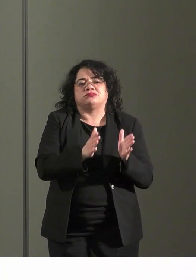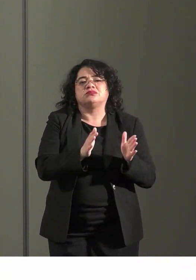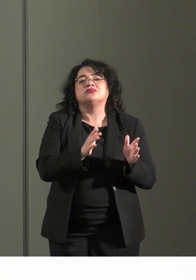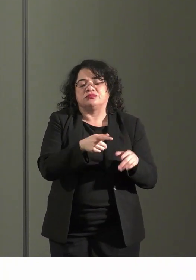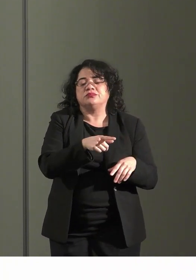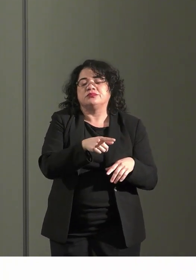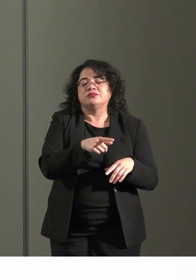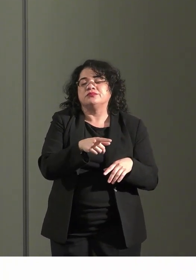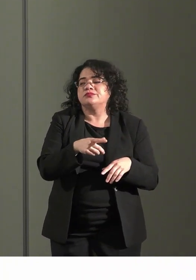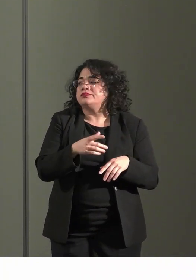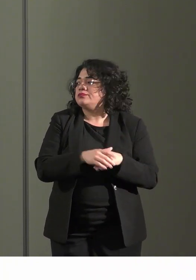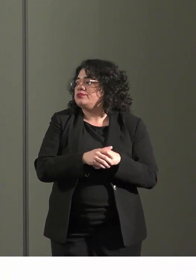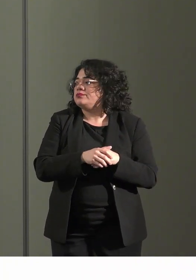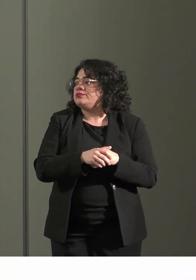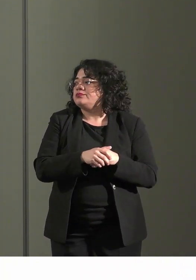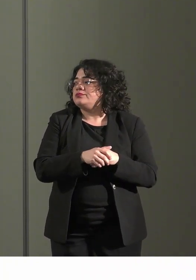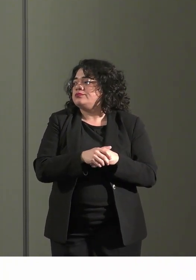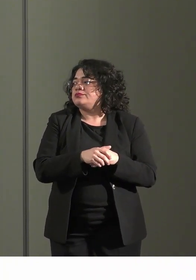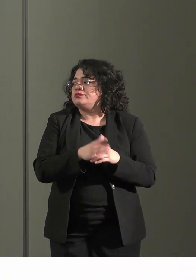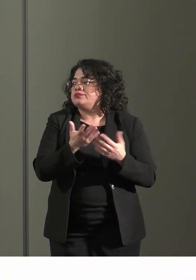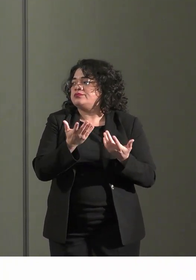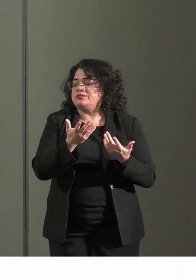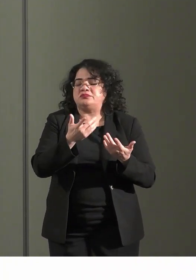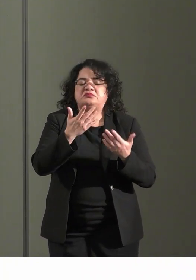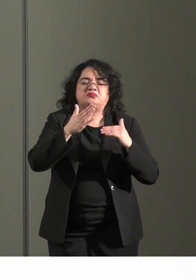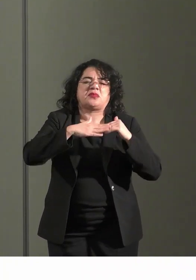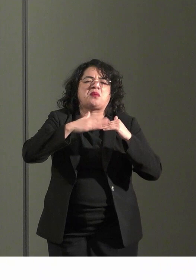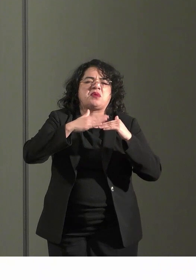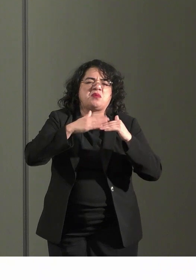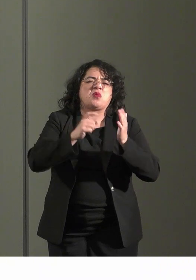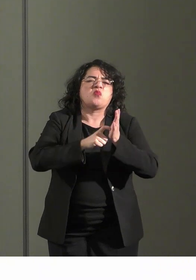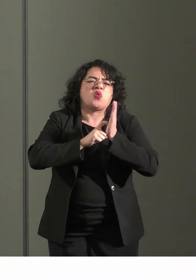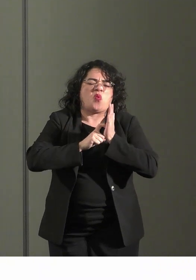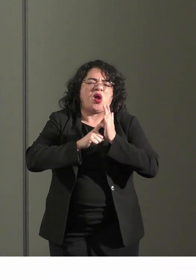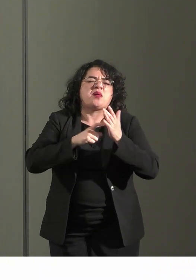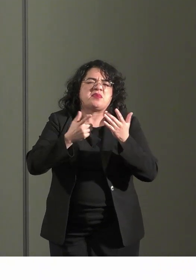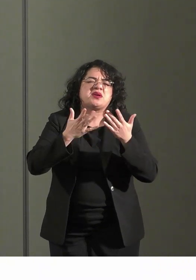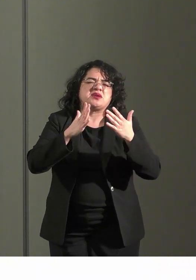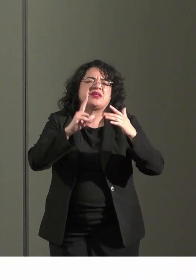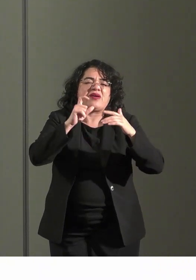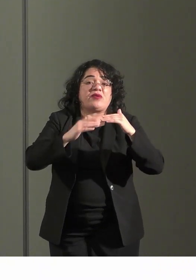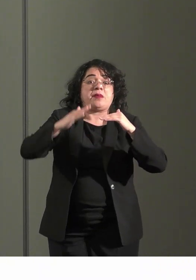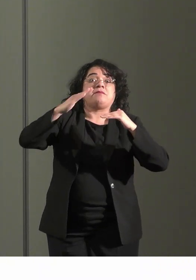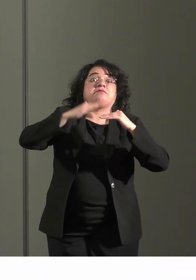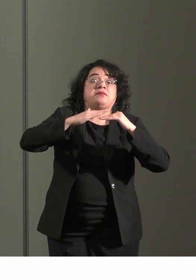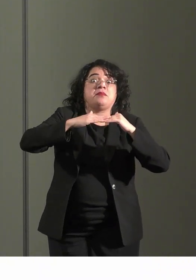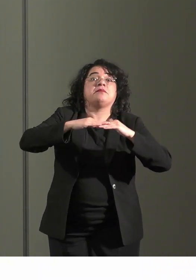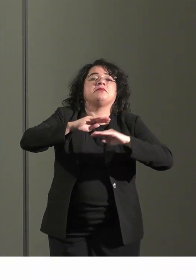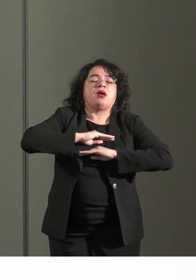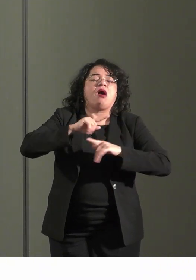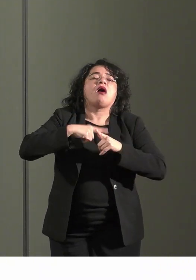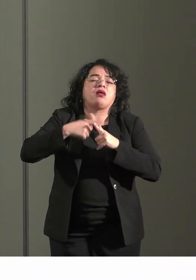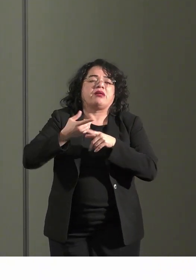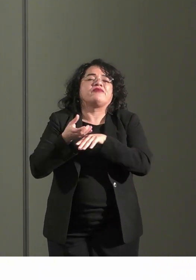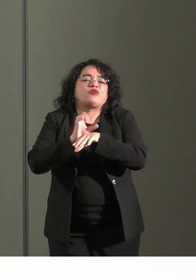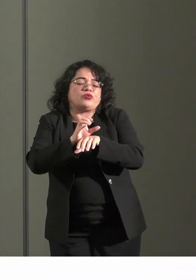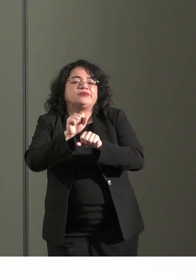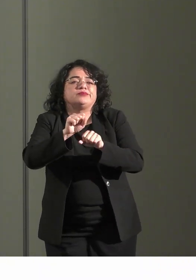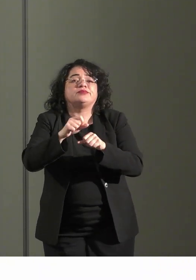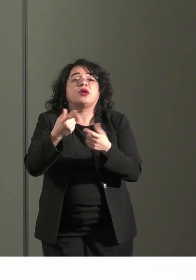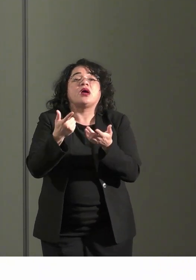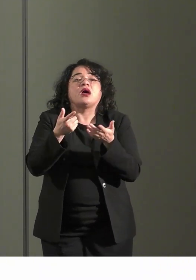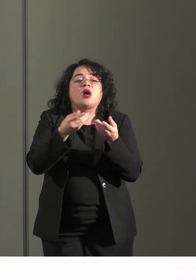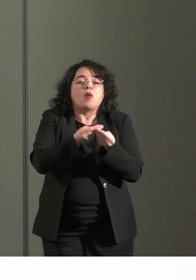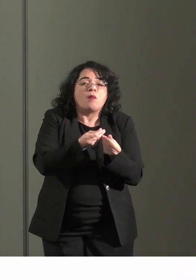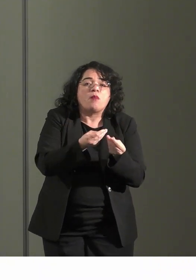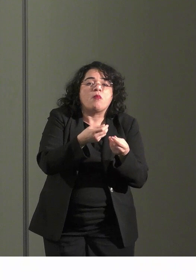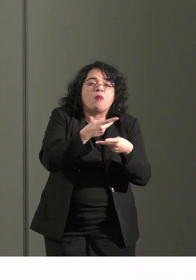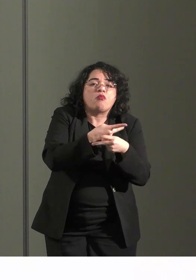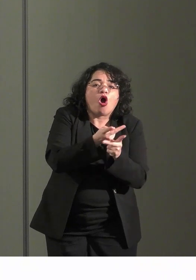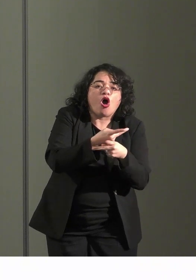are exempt from requirement certain type of services. You have a product that was brought